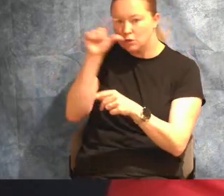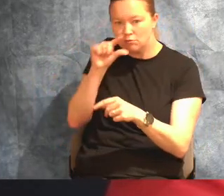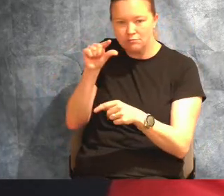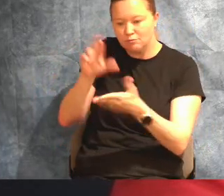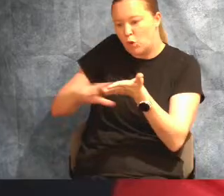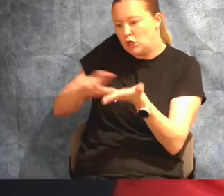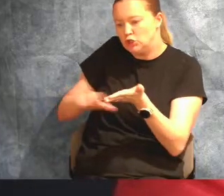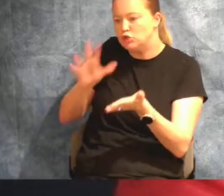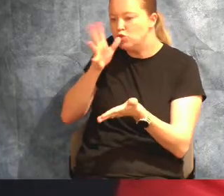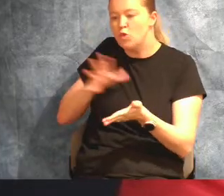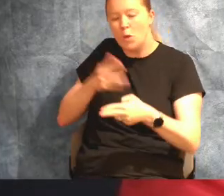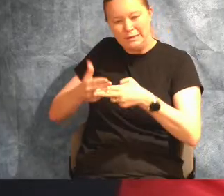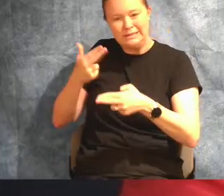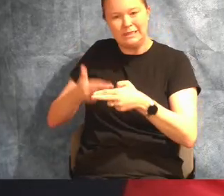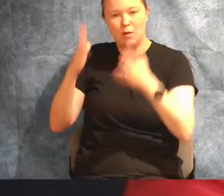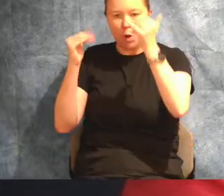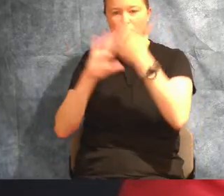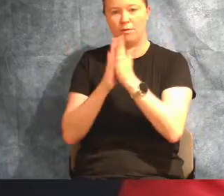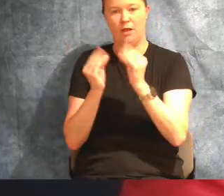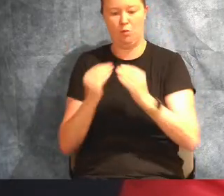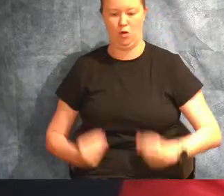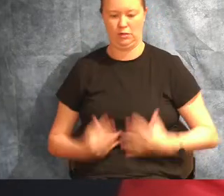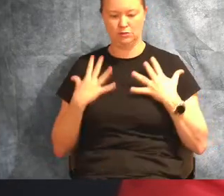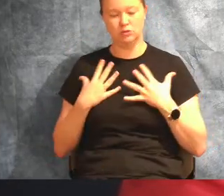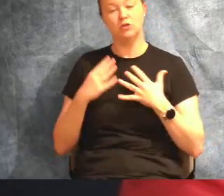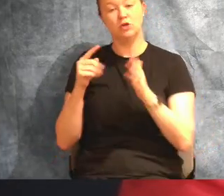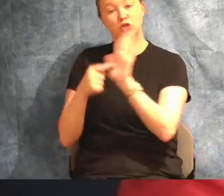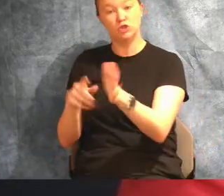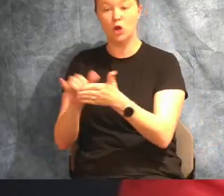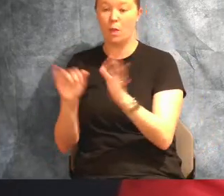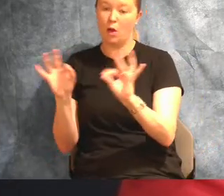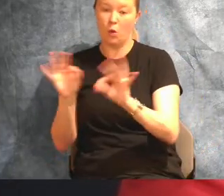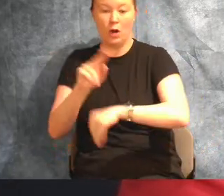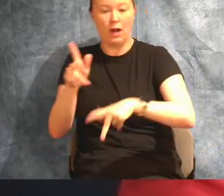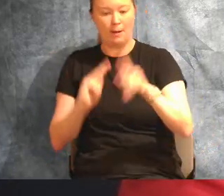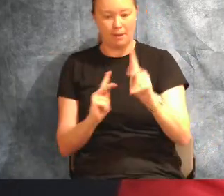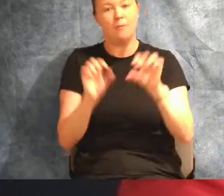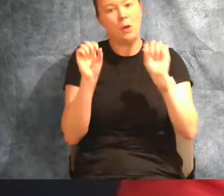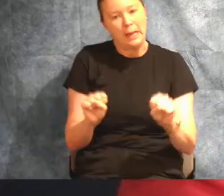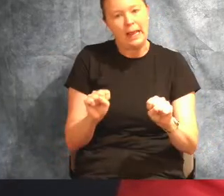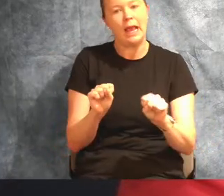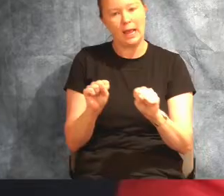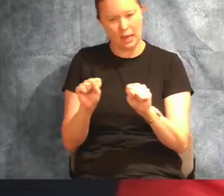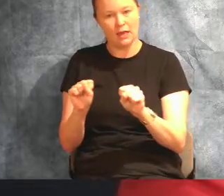hopefully be inspired. It shows that ordinary people can and have done extraordinary things.